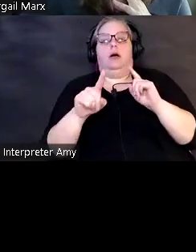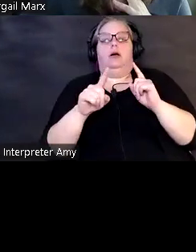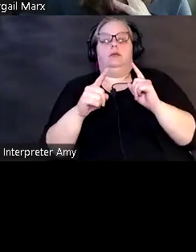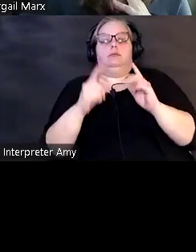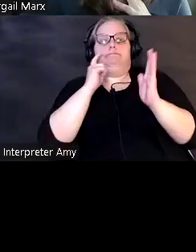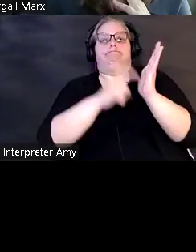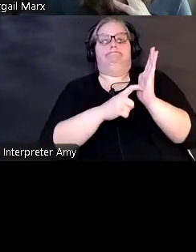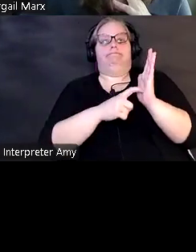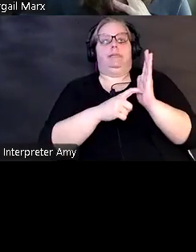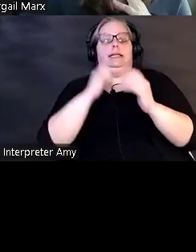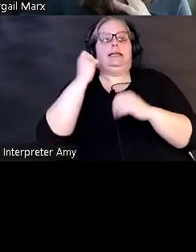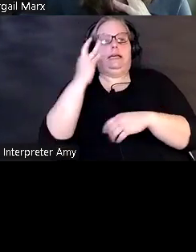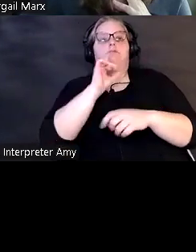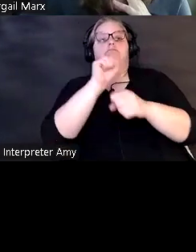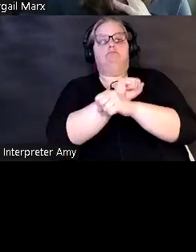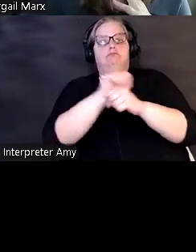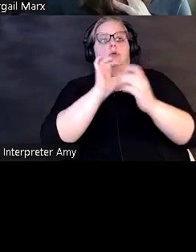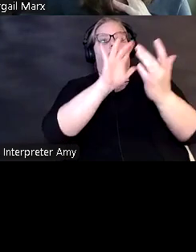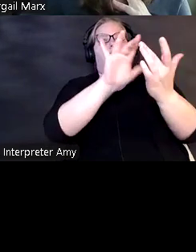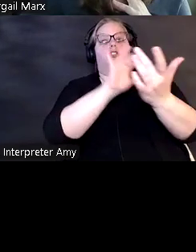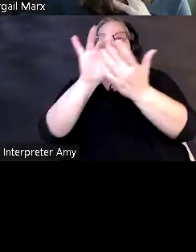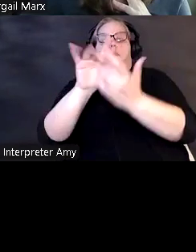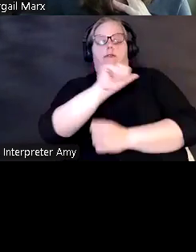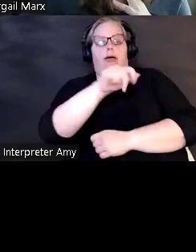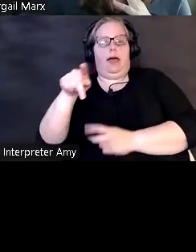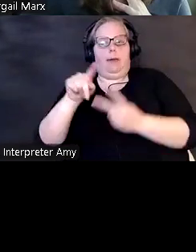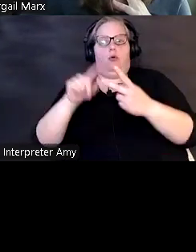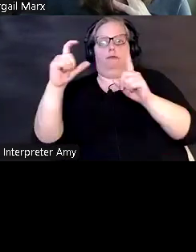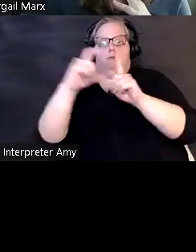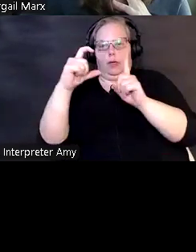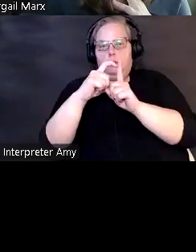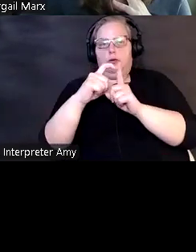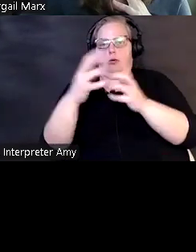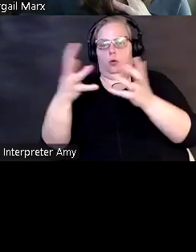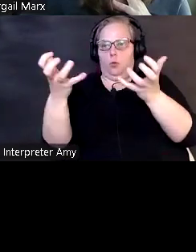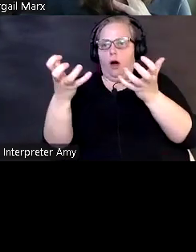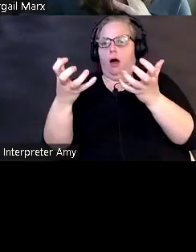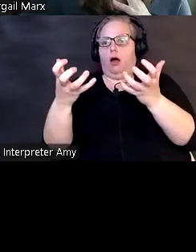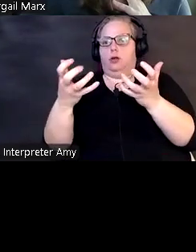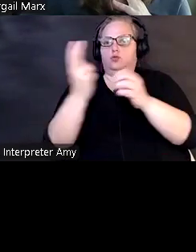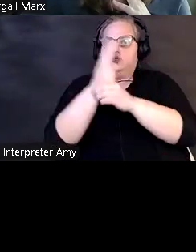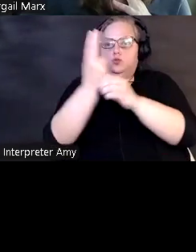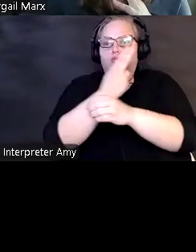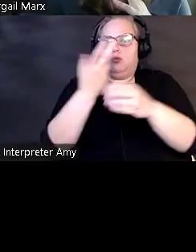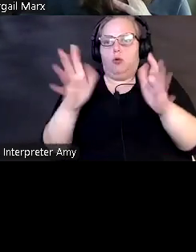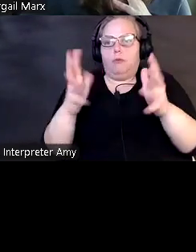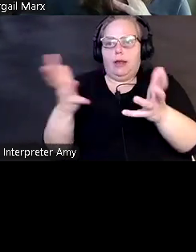like if there is an app or a vocabulary that you are interested in already, so let's say you're